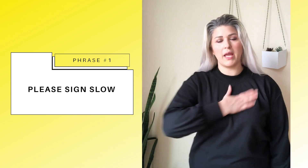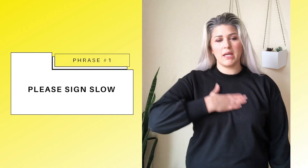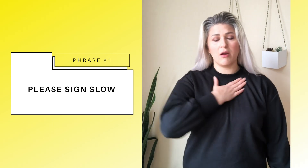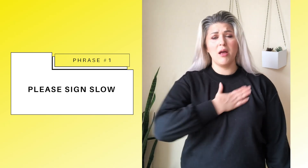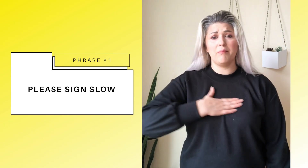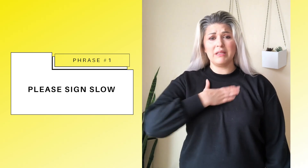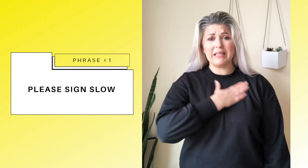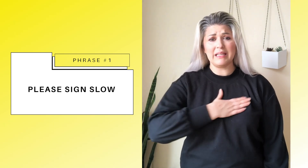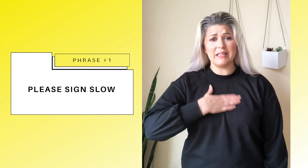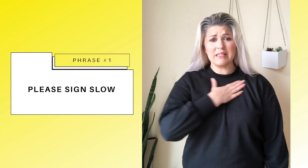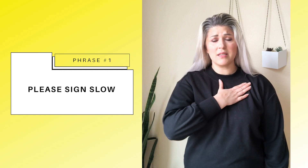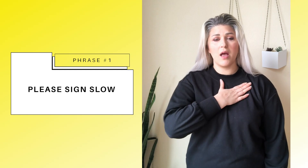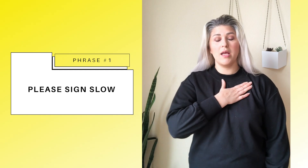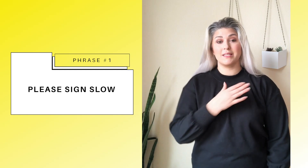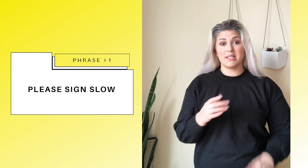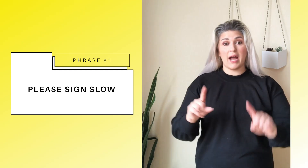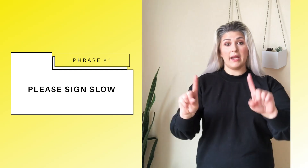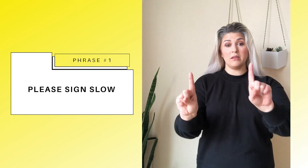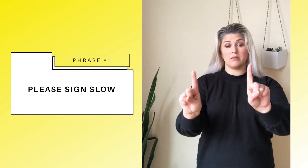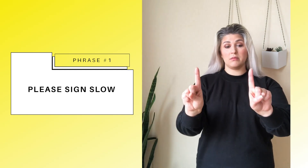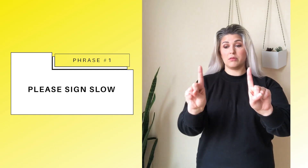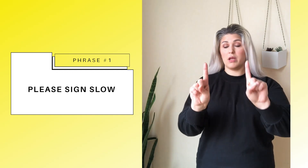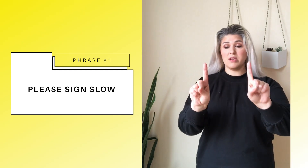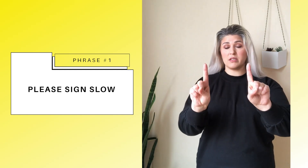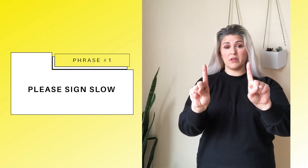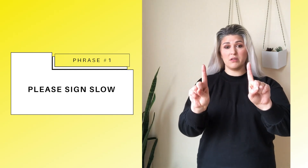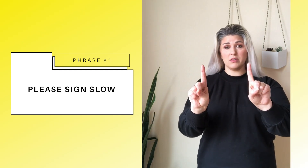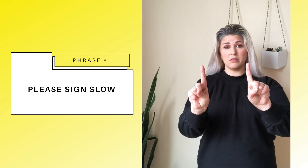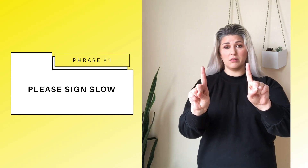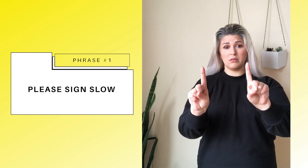right handed here please sign index fingers here.